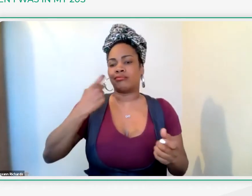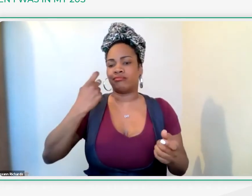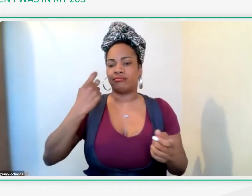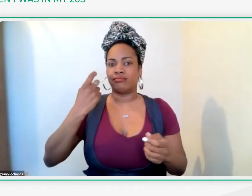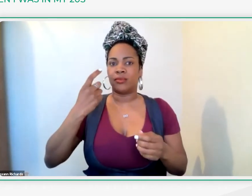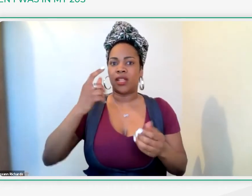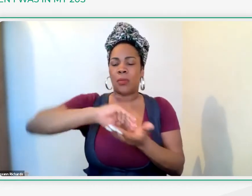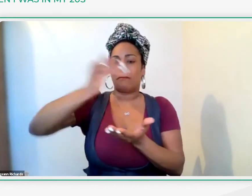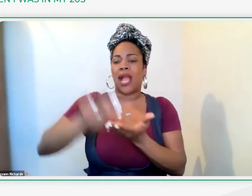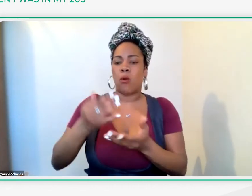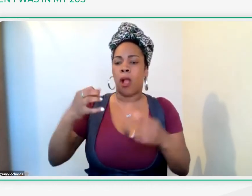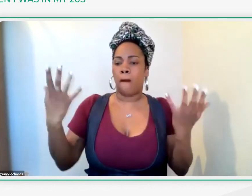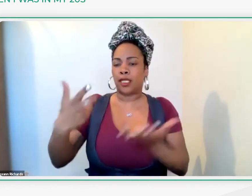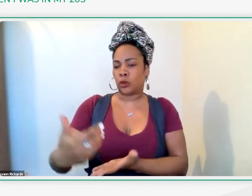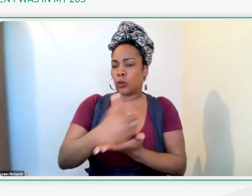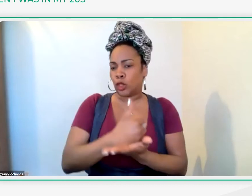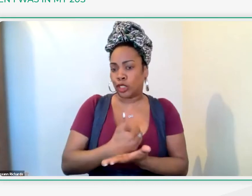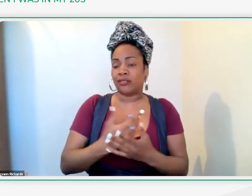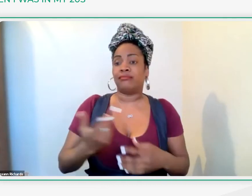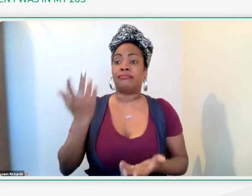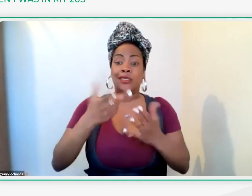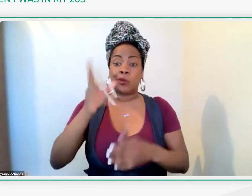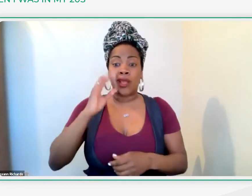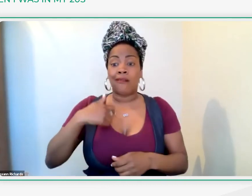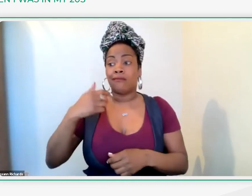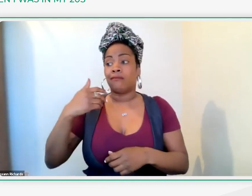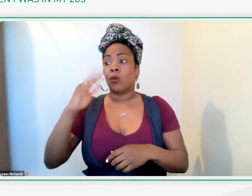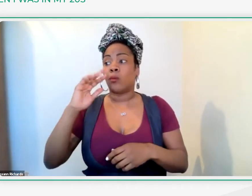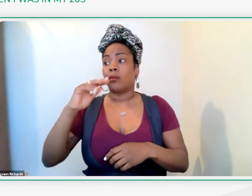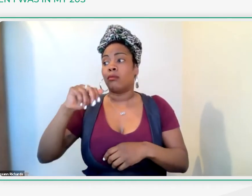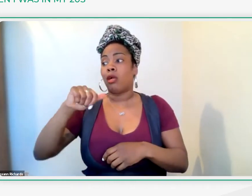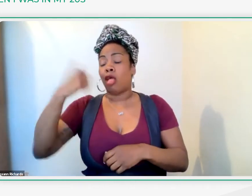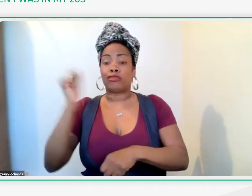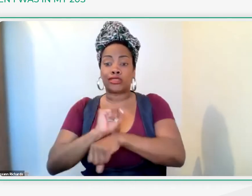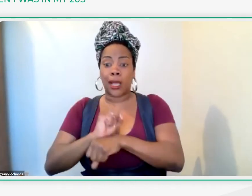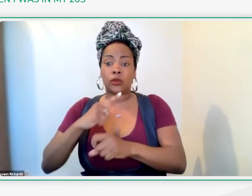Investing is not about the amount that you invest.